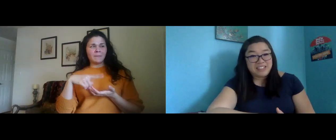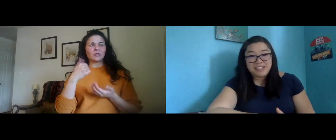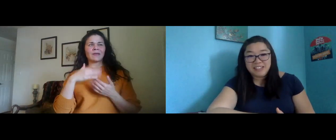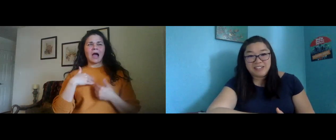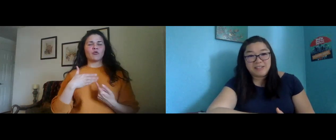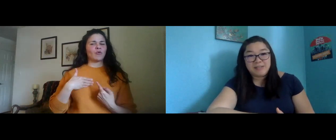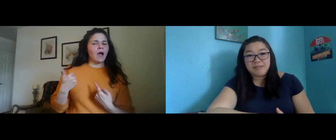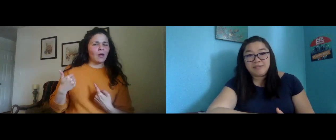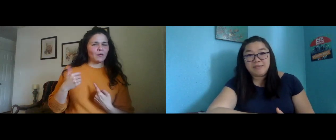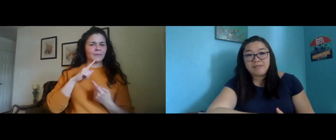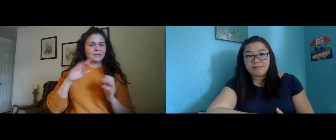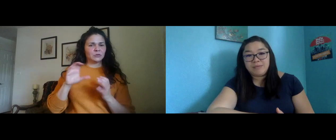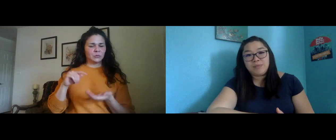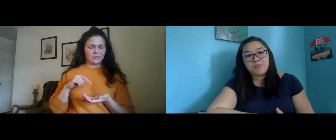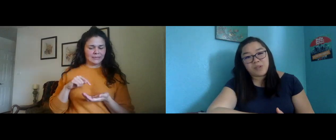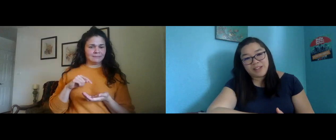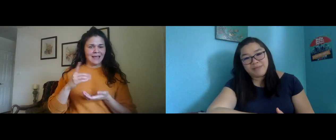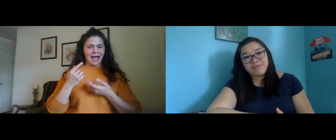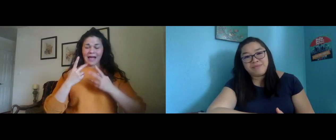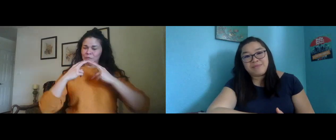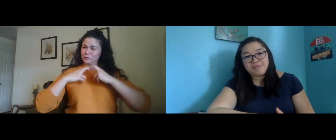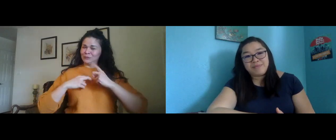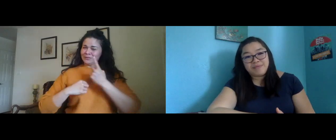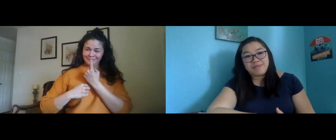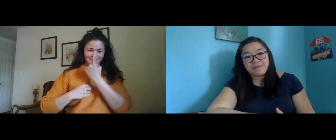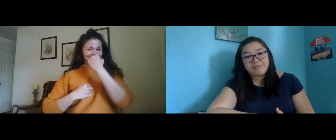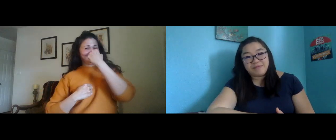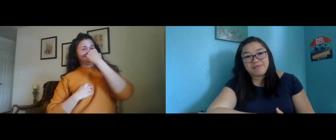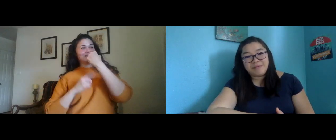Would I rather do this instead? That reminds me to